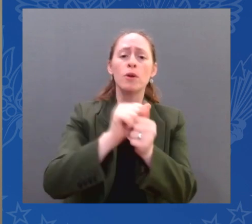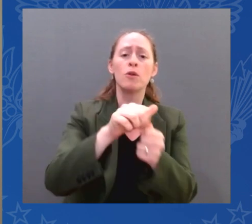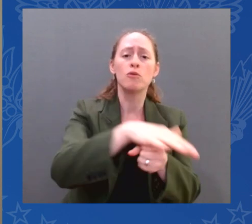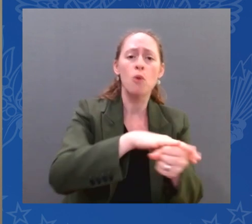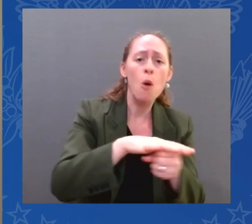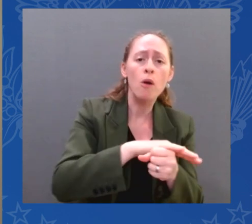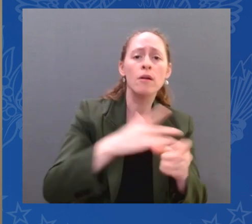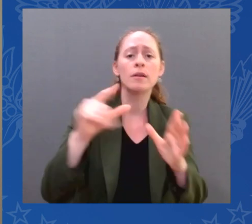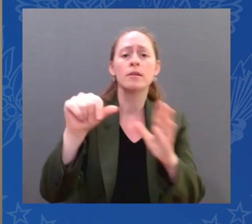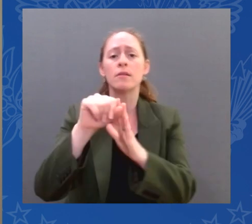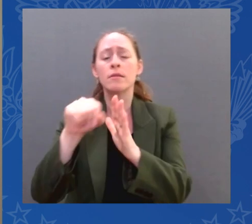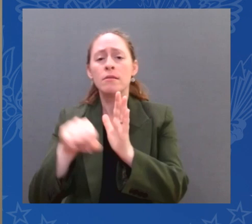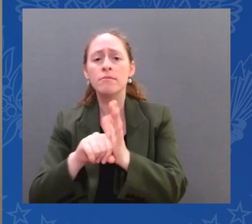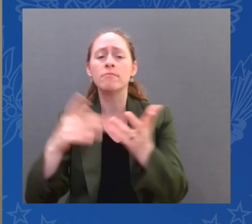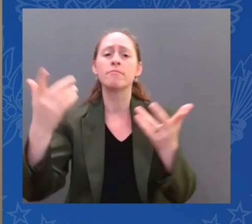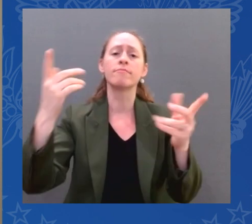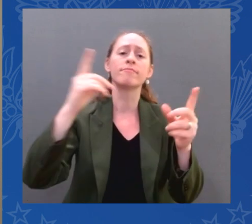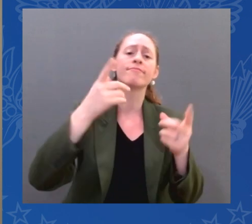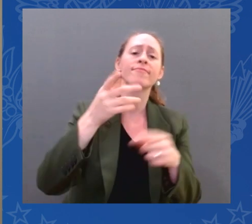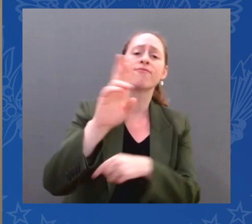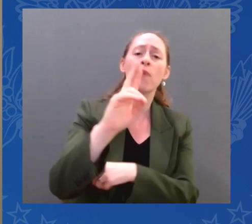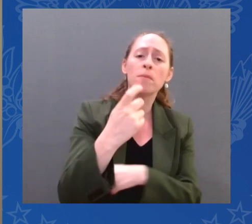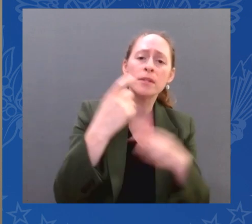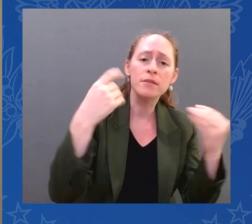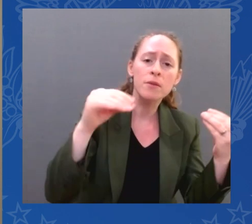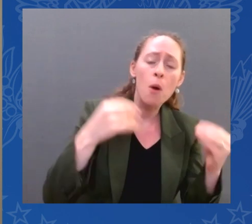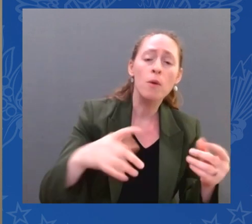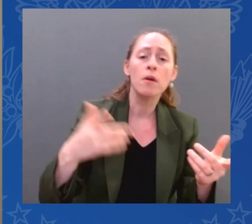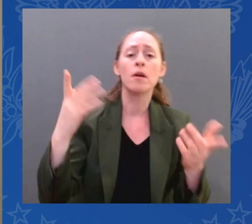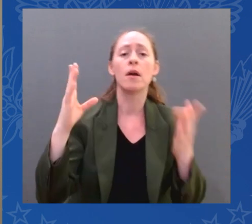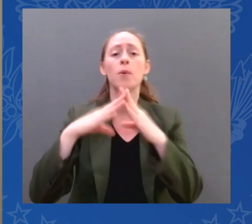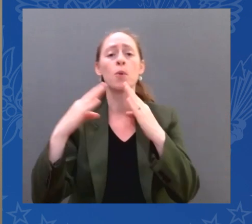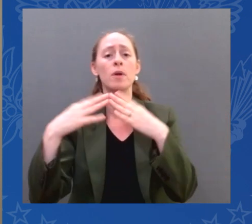community health centers, and other trusted messengers and partners